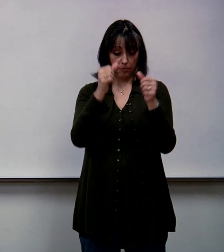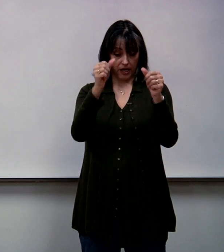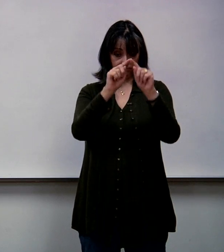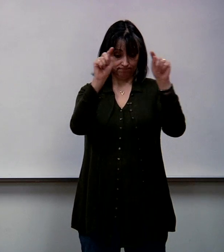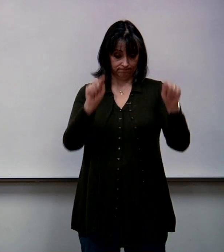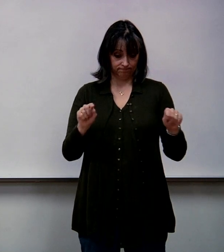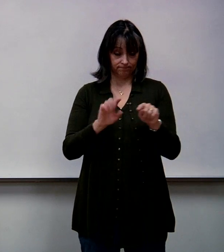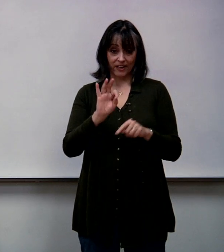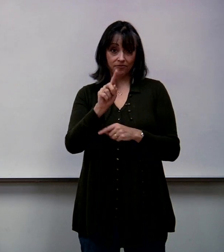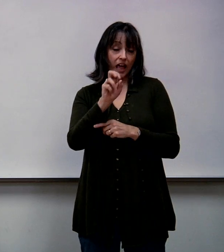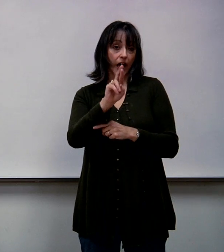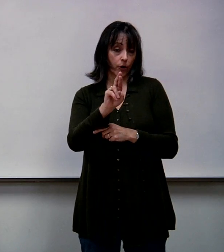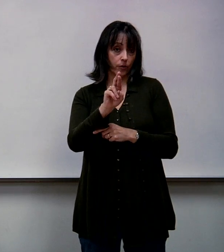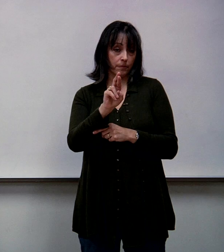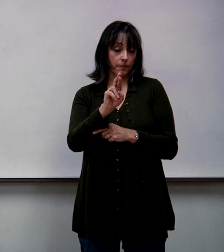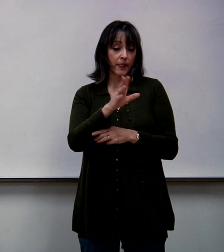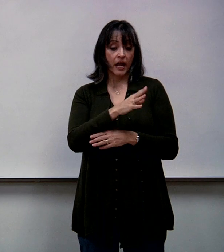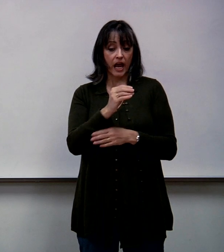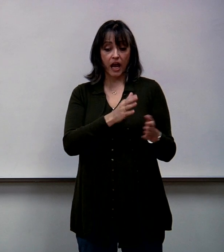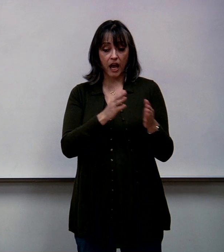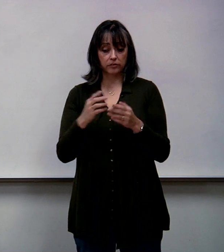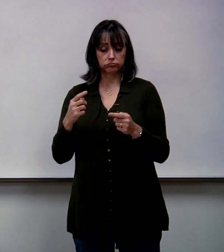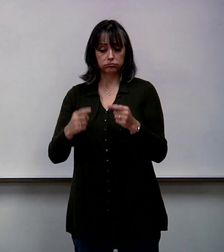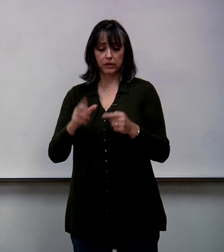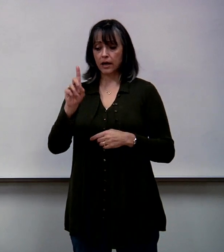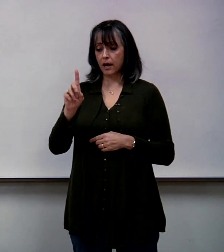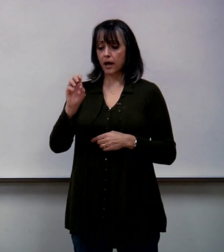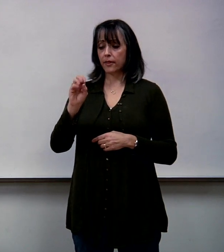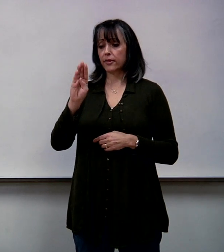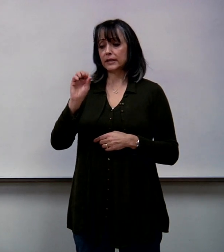There's also the debates and we will be..